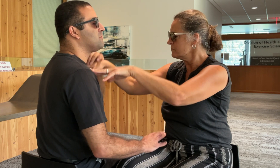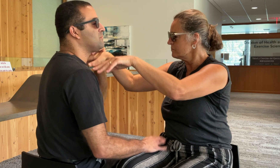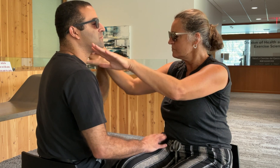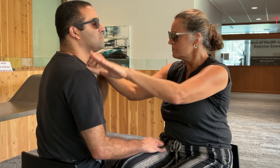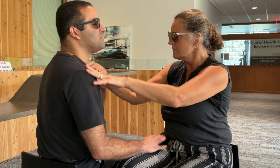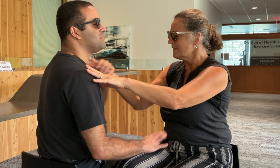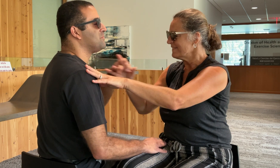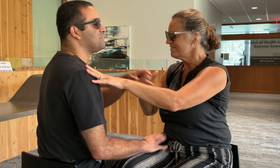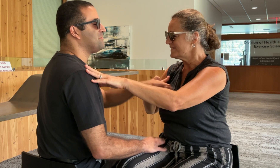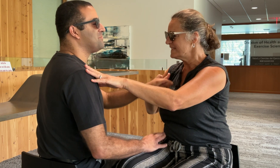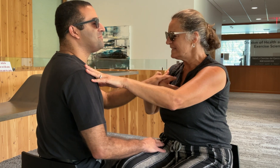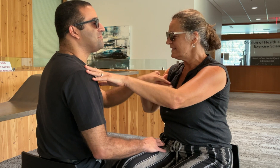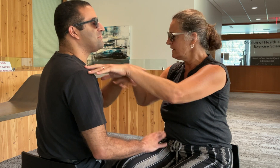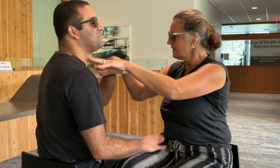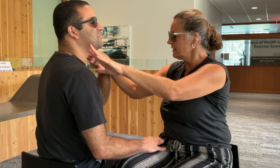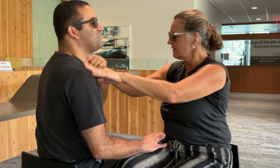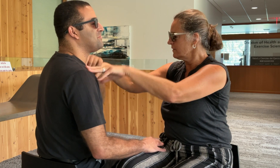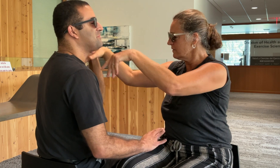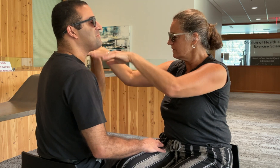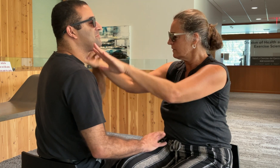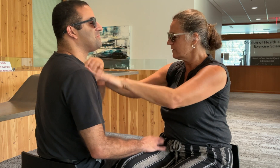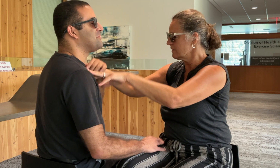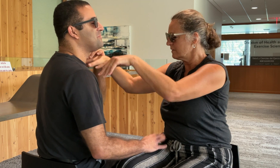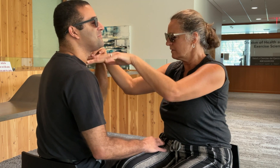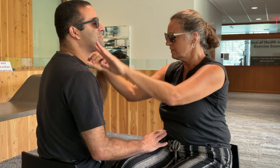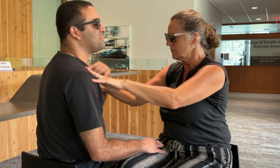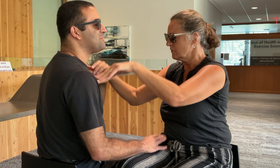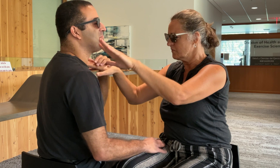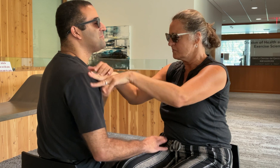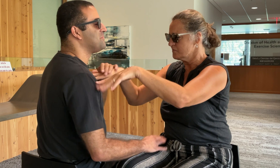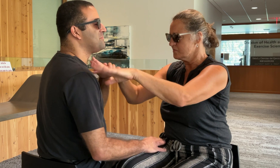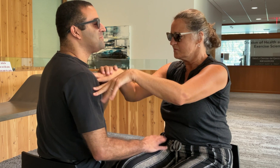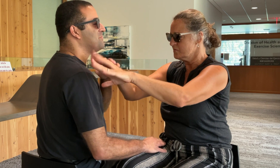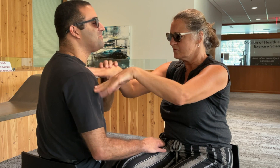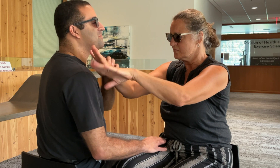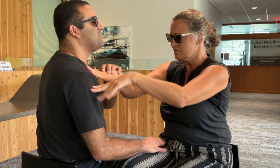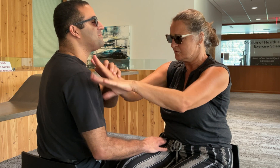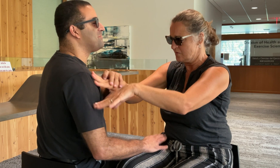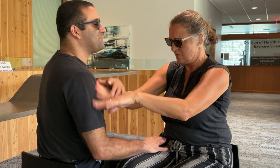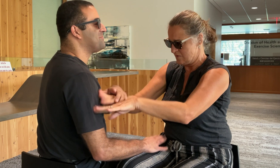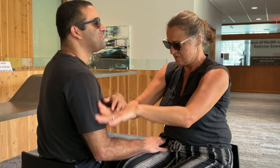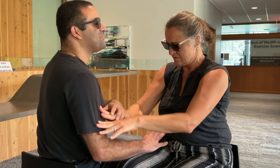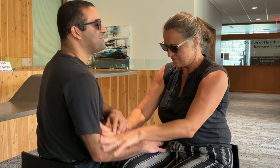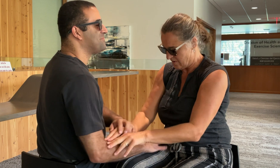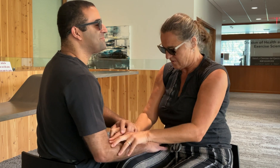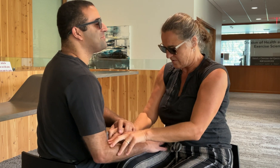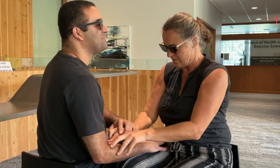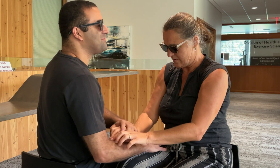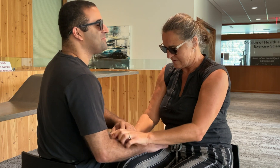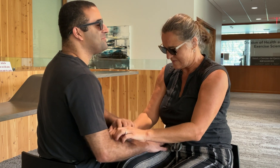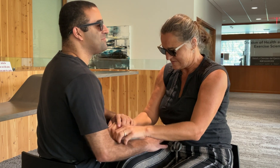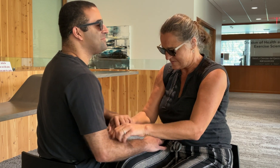in a motion that mimics the wings of the bird. I then show the birds digging with their claws near the elbow of the H2.